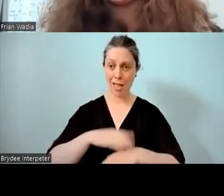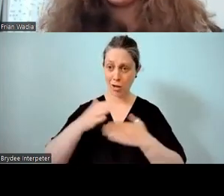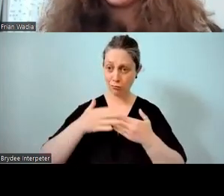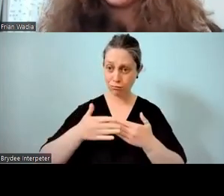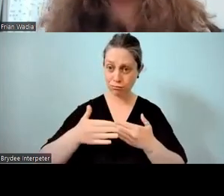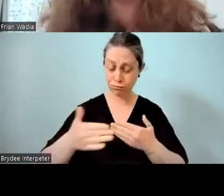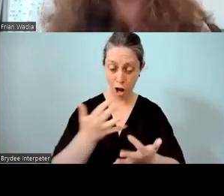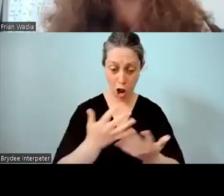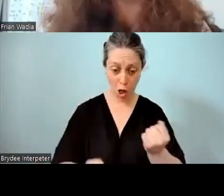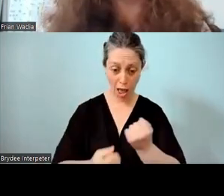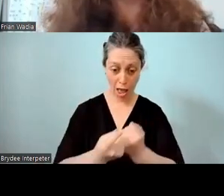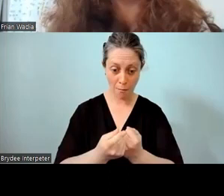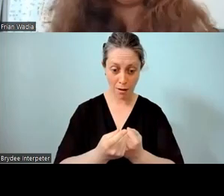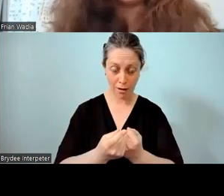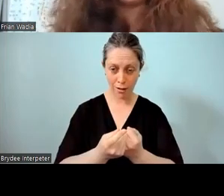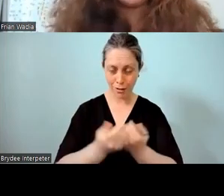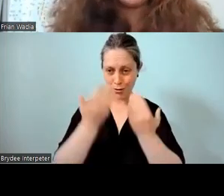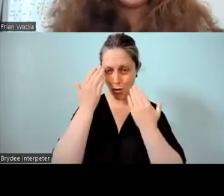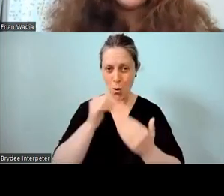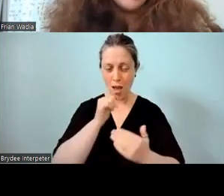with all the announcements in the news media.